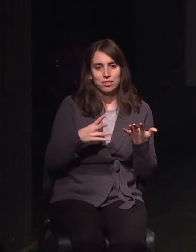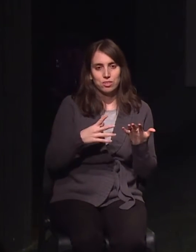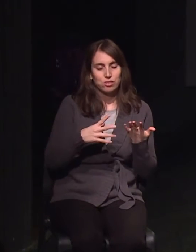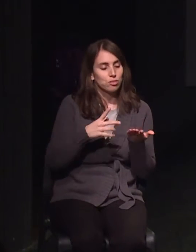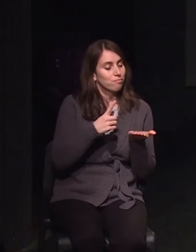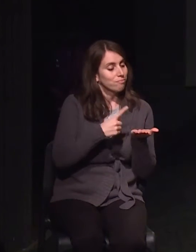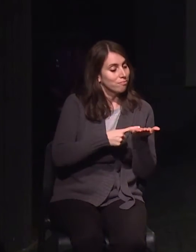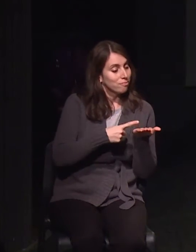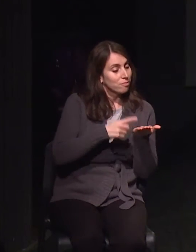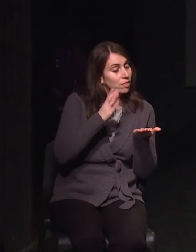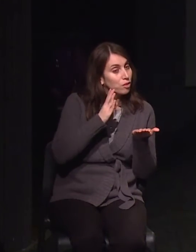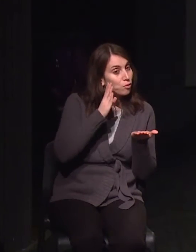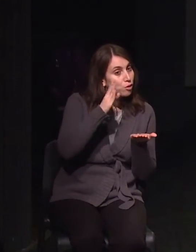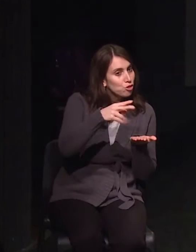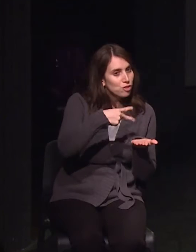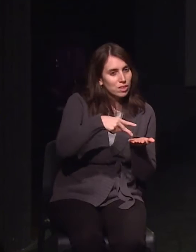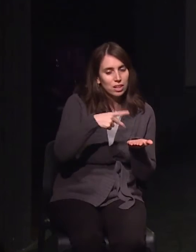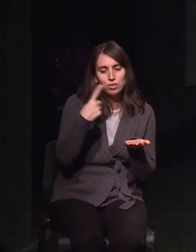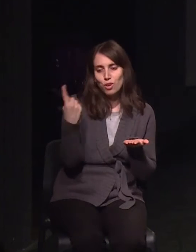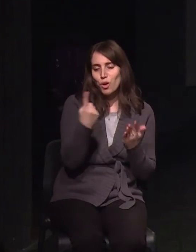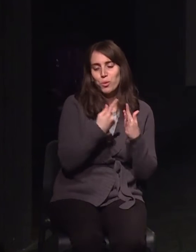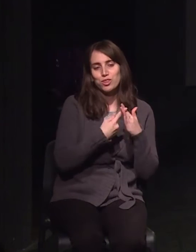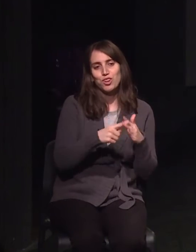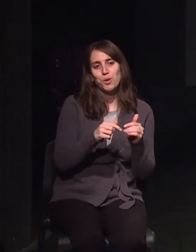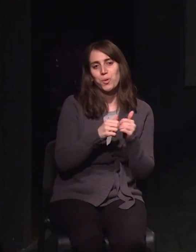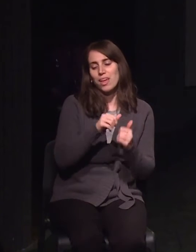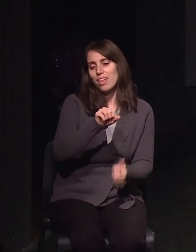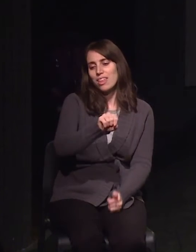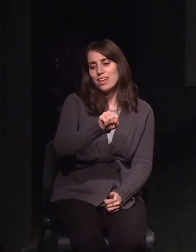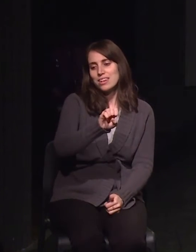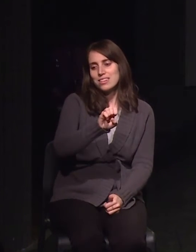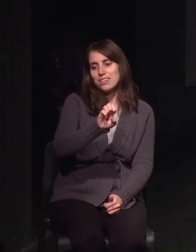and I always love to make sure that everybody stands up and partakes.